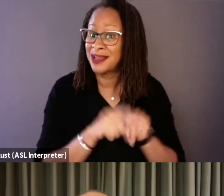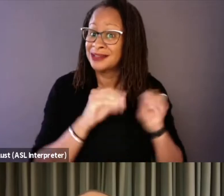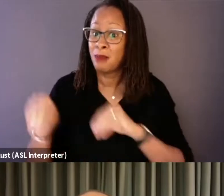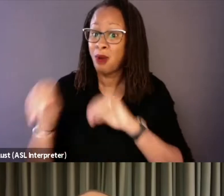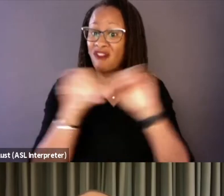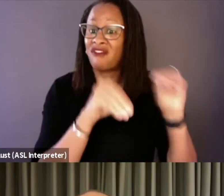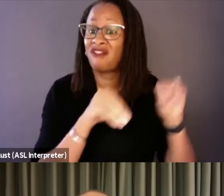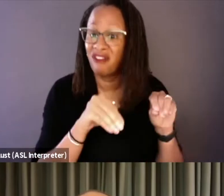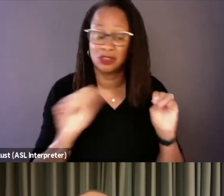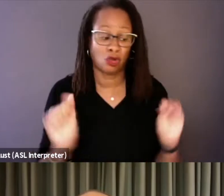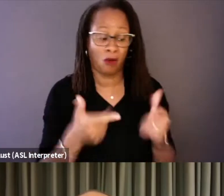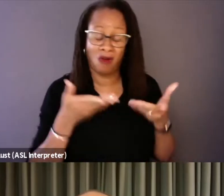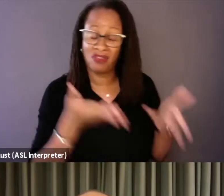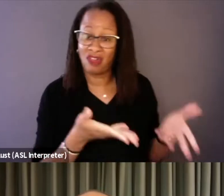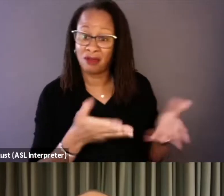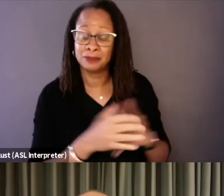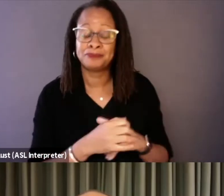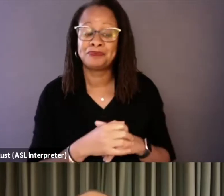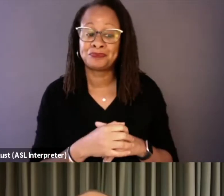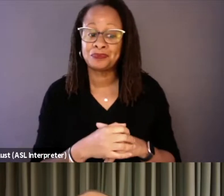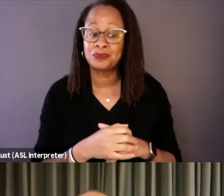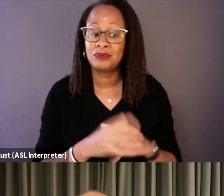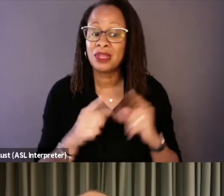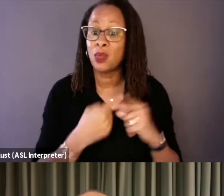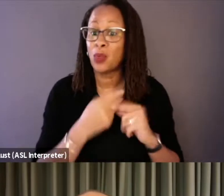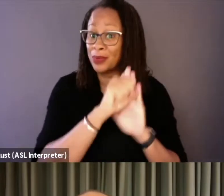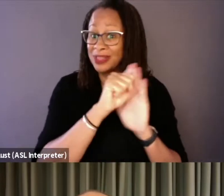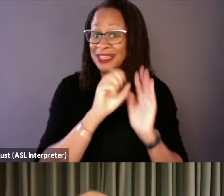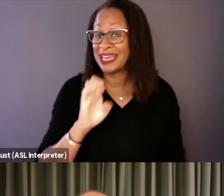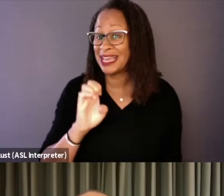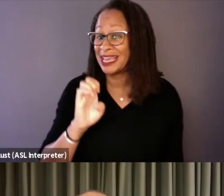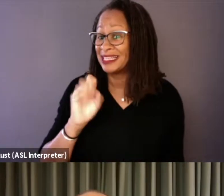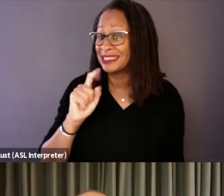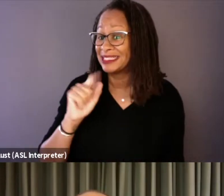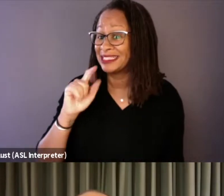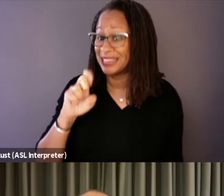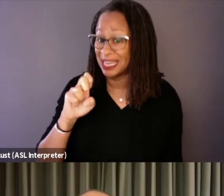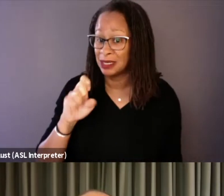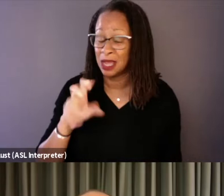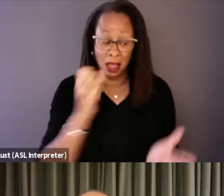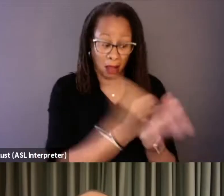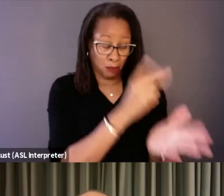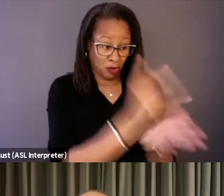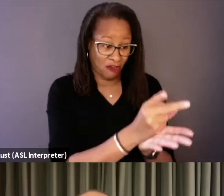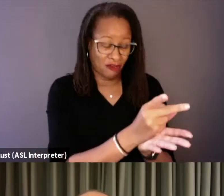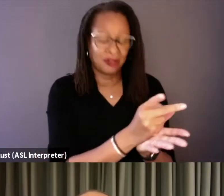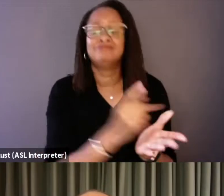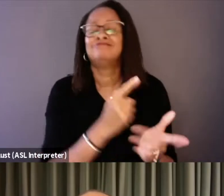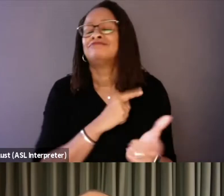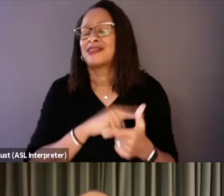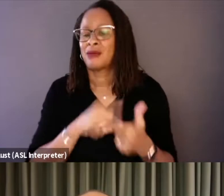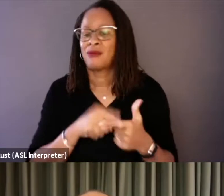And so once the estate was on board, we sort of had carte blanche to dive in and do what we wanted.